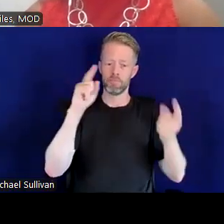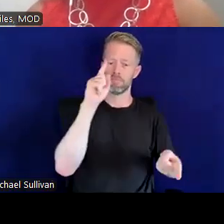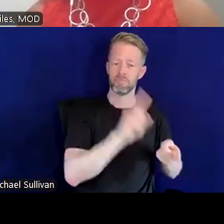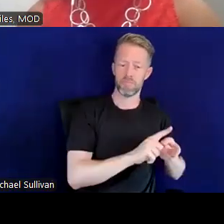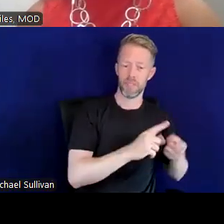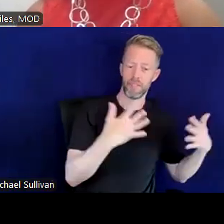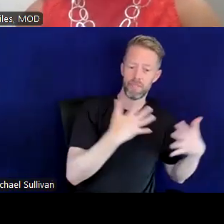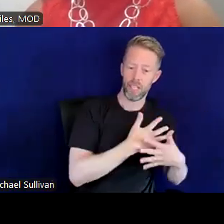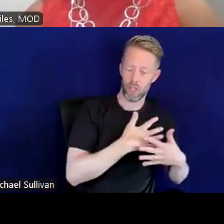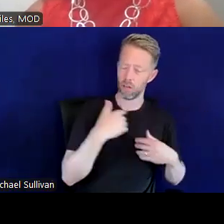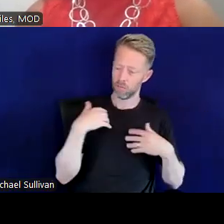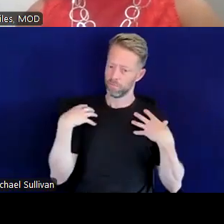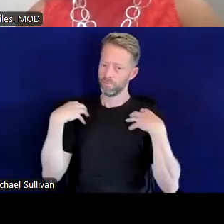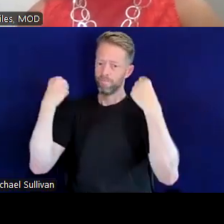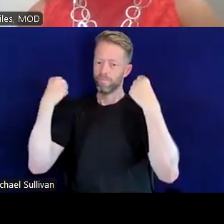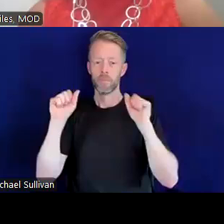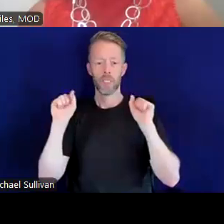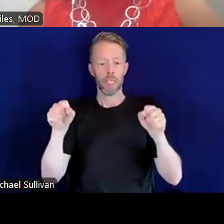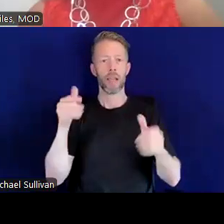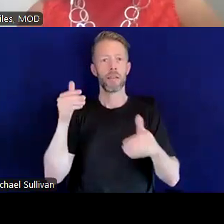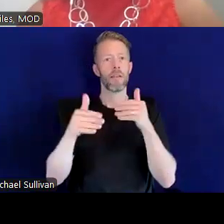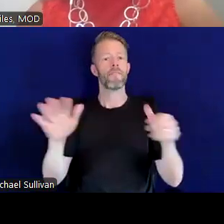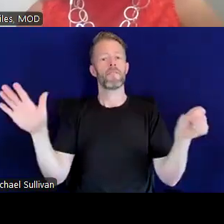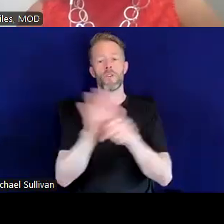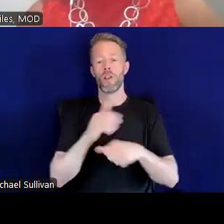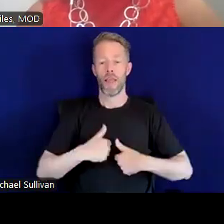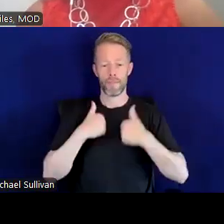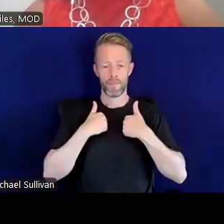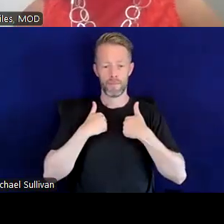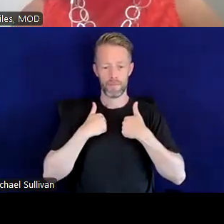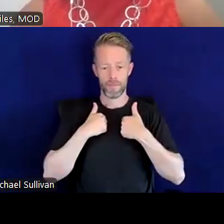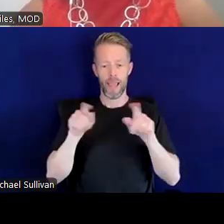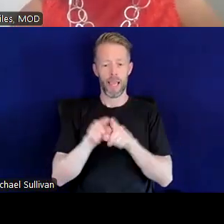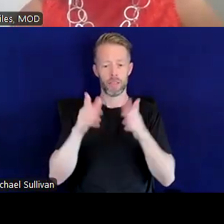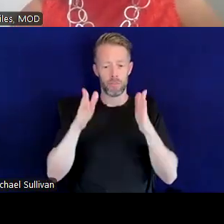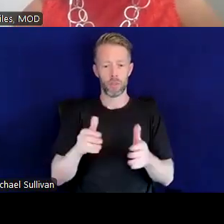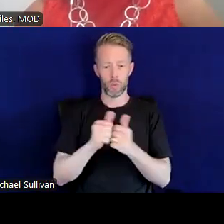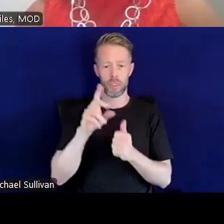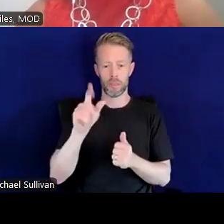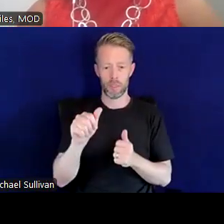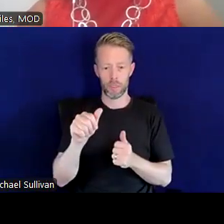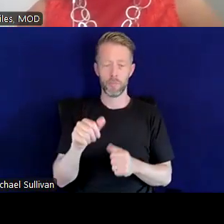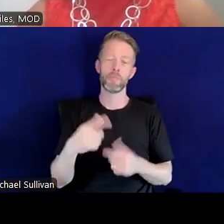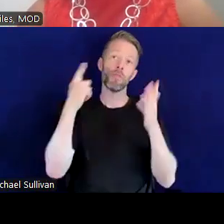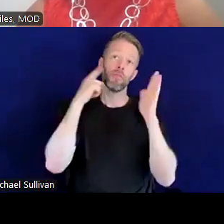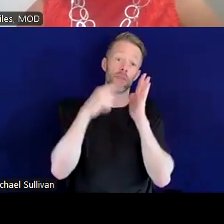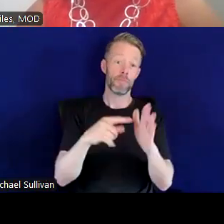and less fear to live a full filling life as a person with a disability. I kind of use it to evaluate situations when I feel